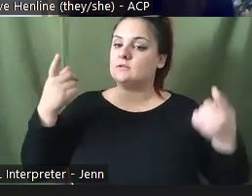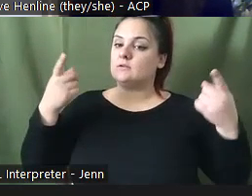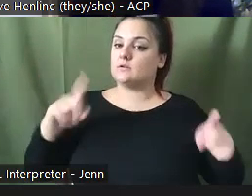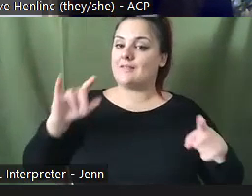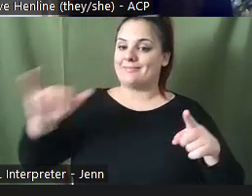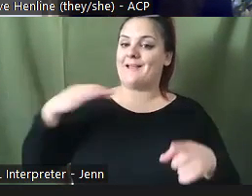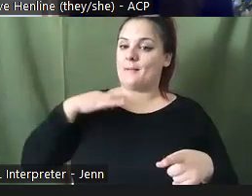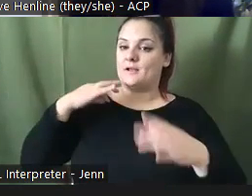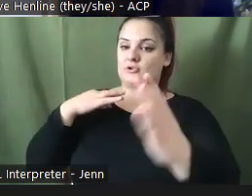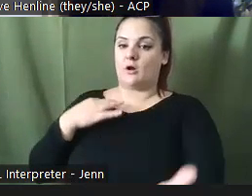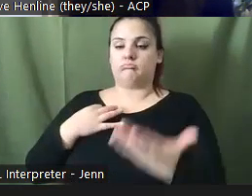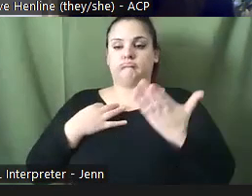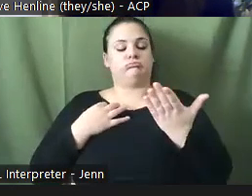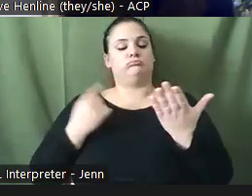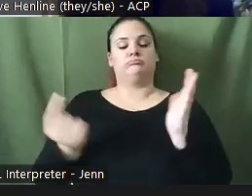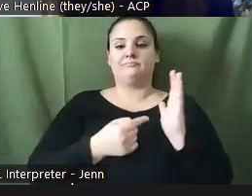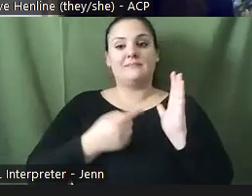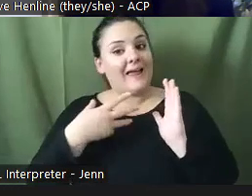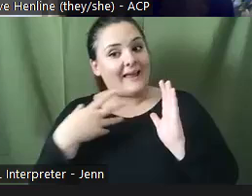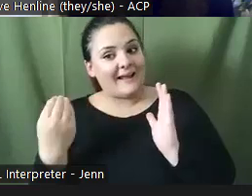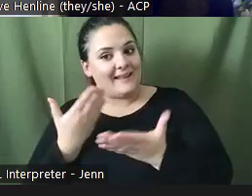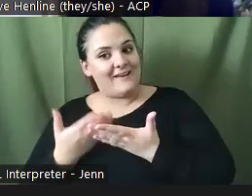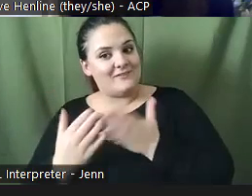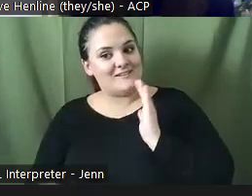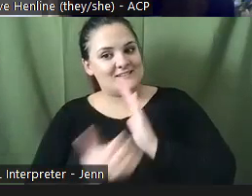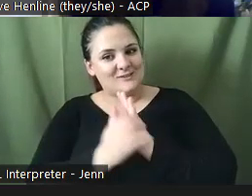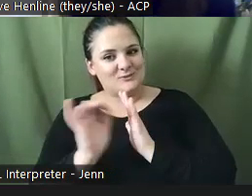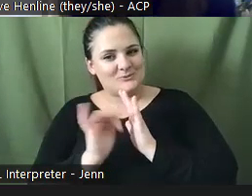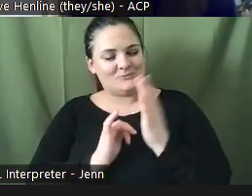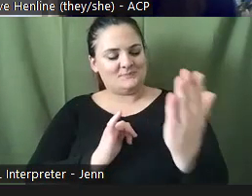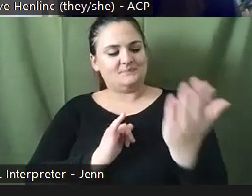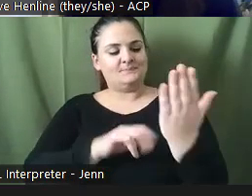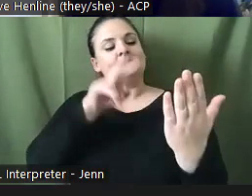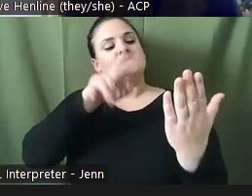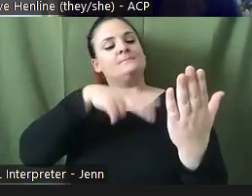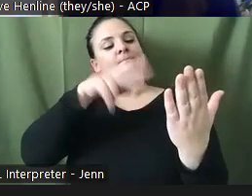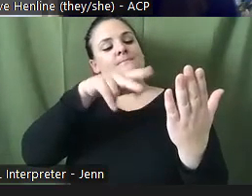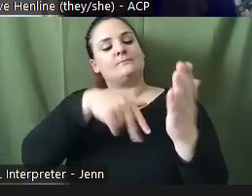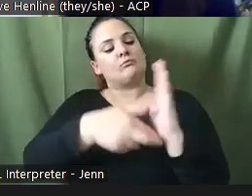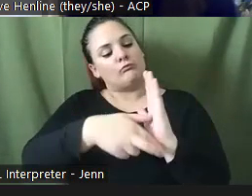and the attached evidence, and would review the information and certify that participant.